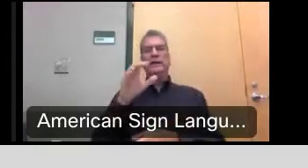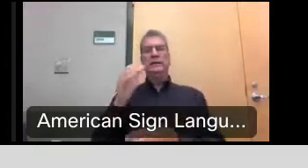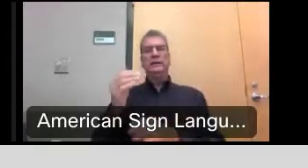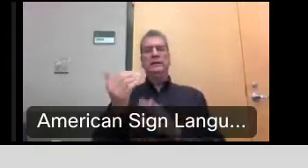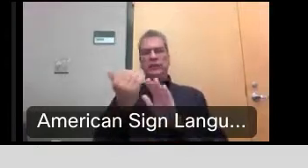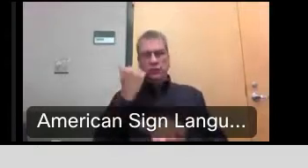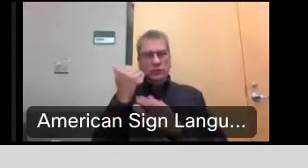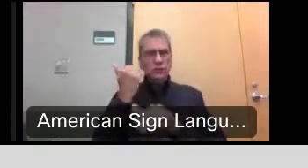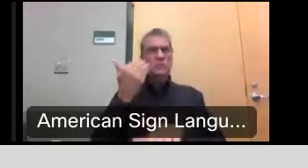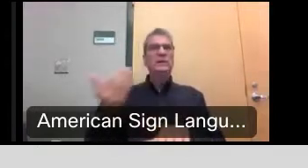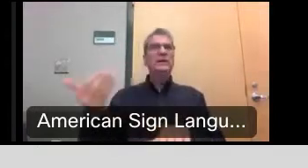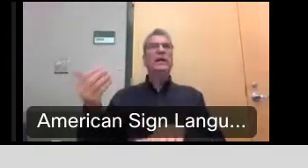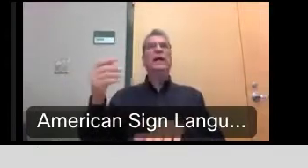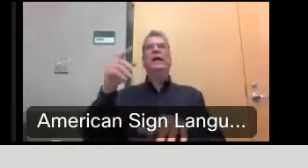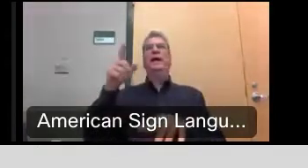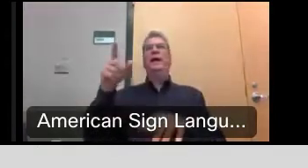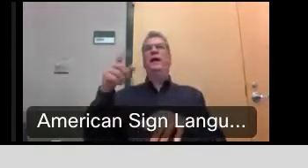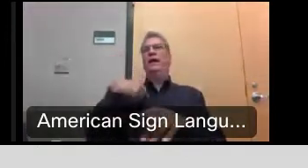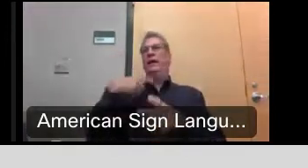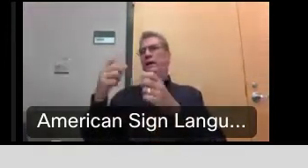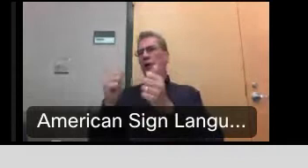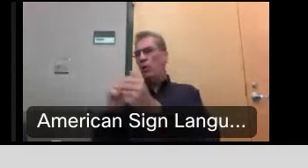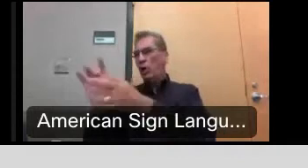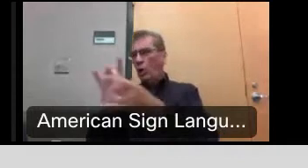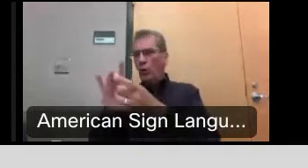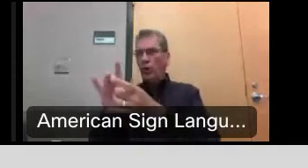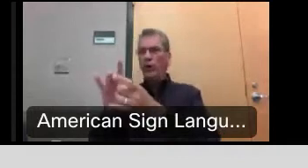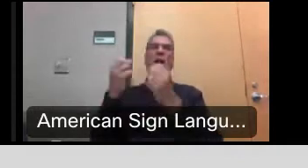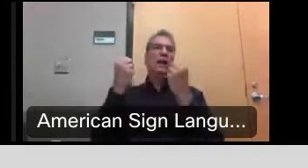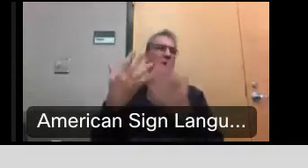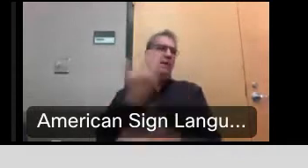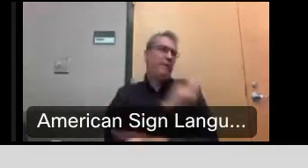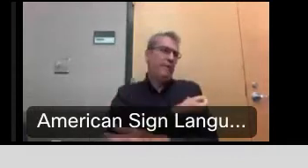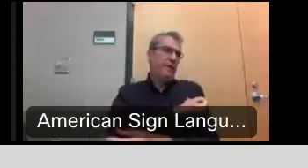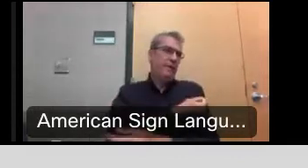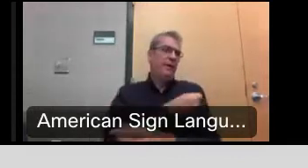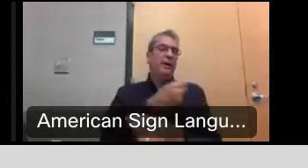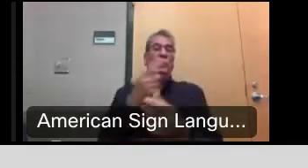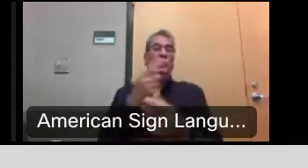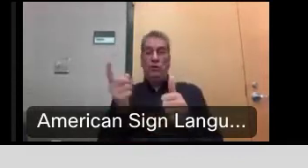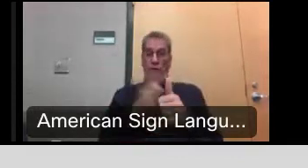to do a lot with the vaccine so suddenly we were not only there to be experts in the public